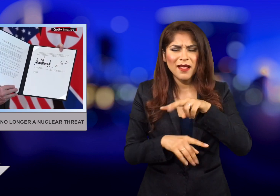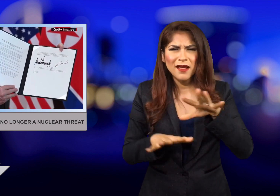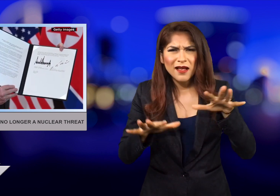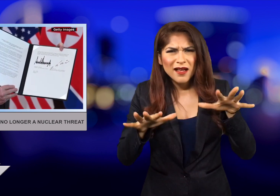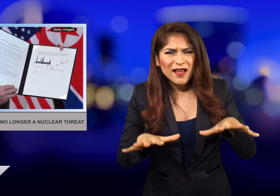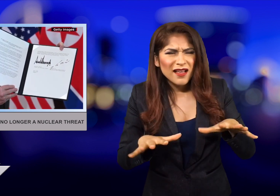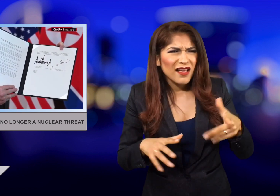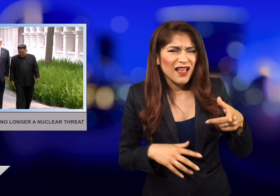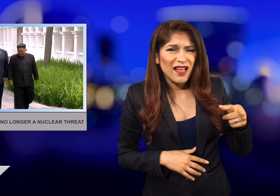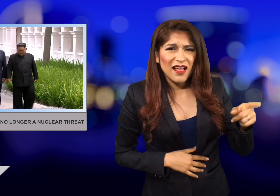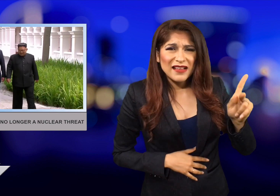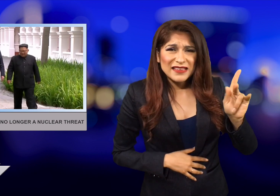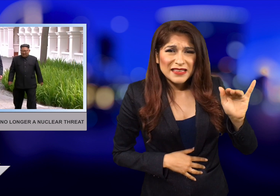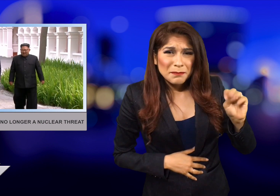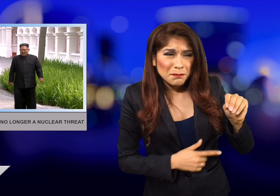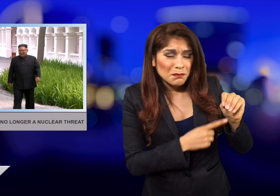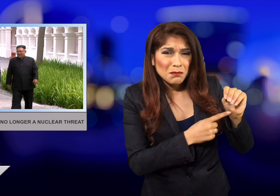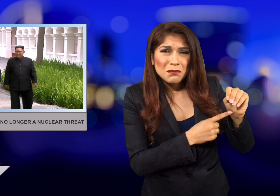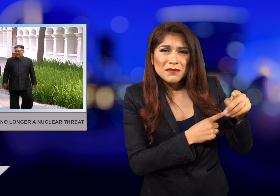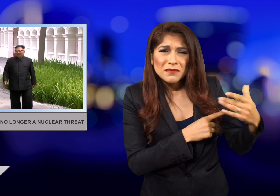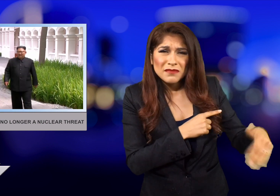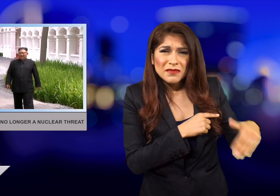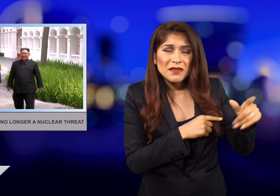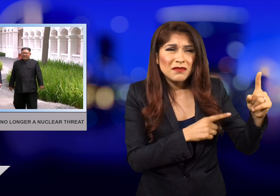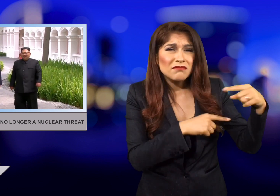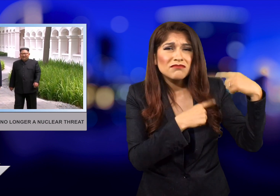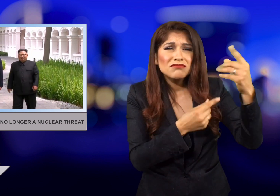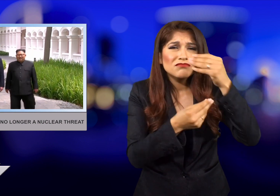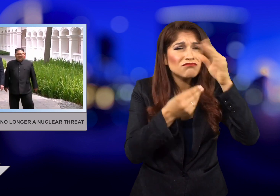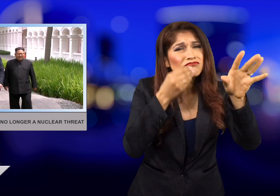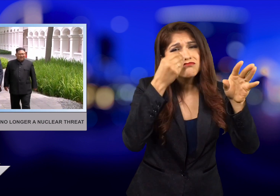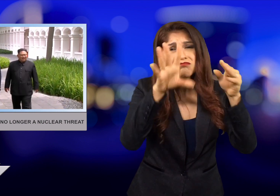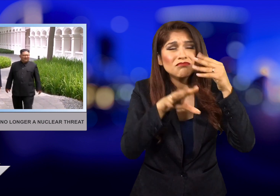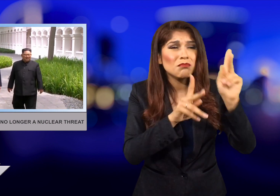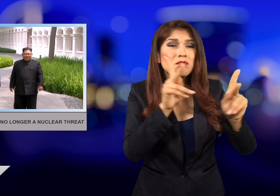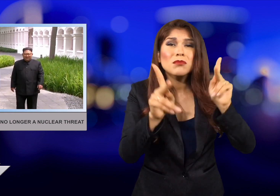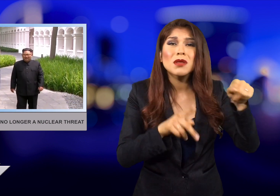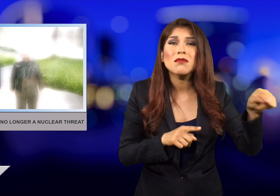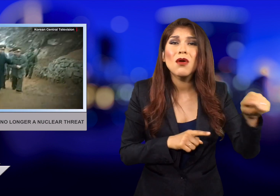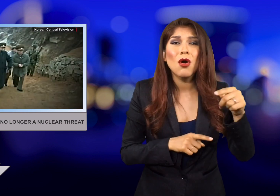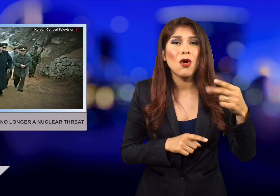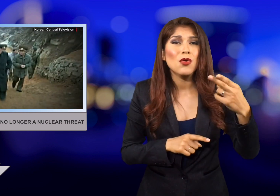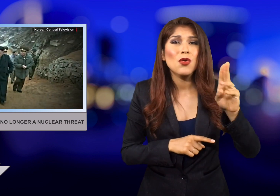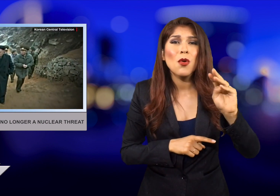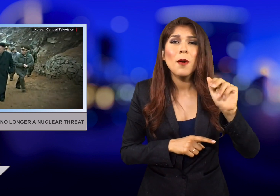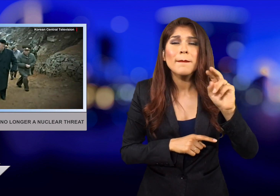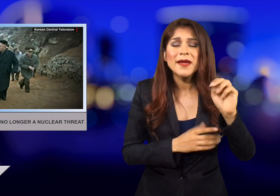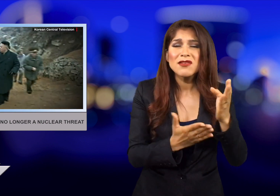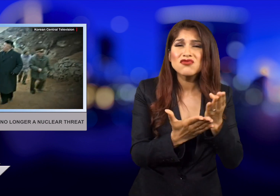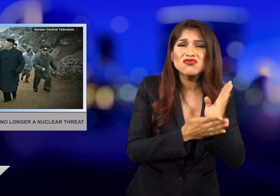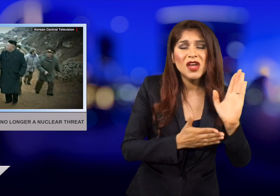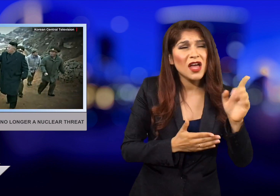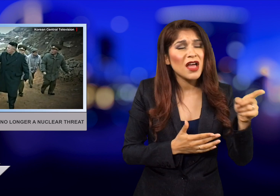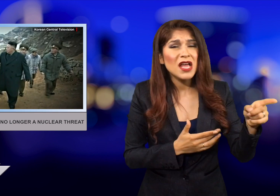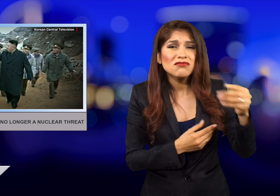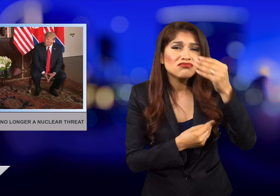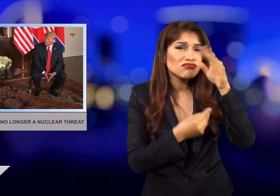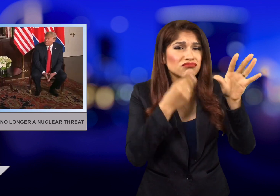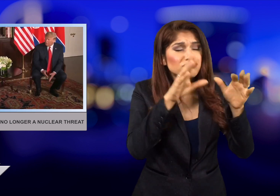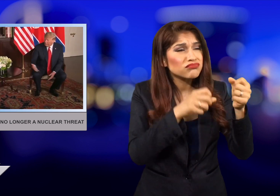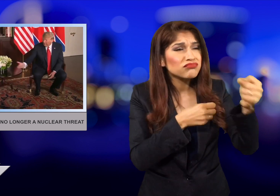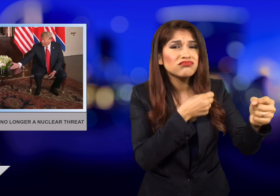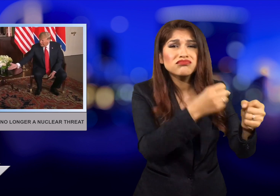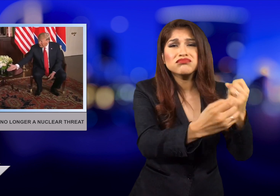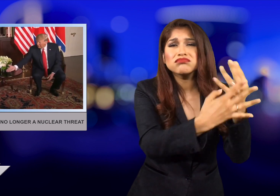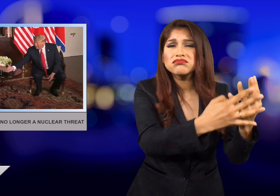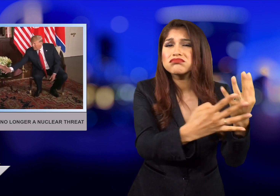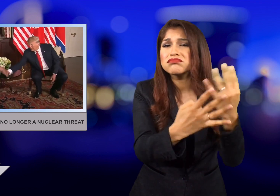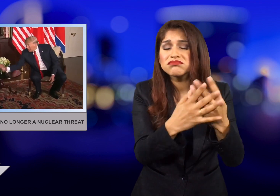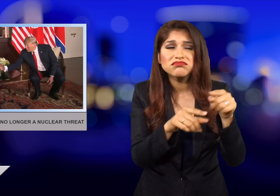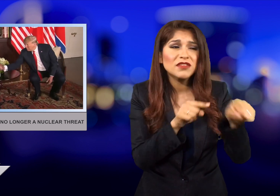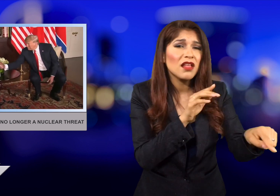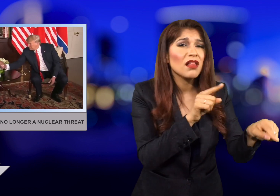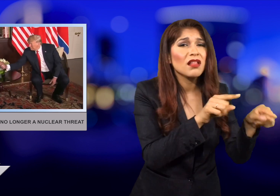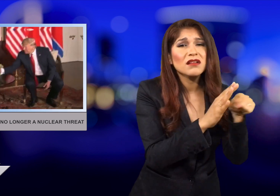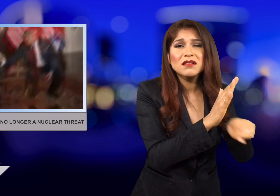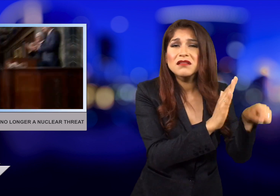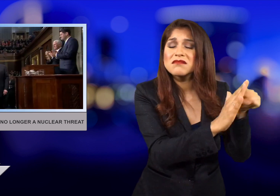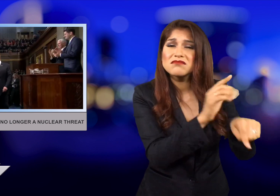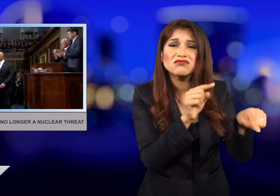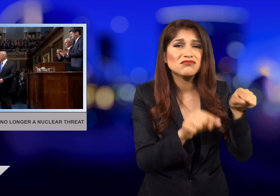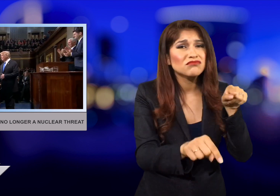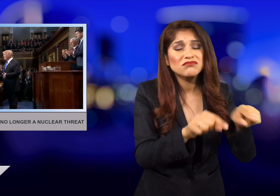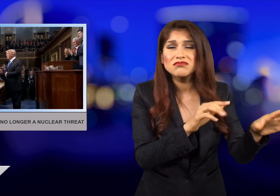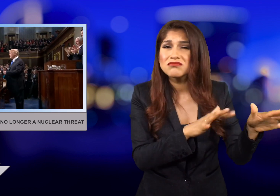Also raising eyebrows is the president's glowing praise for Kim despite his atrocious human